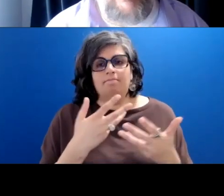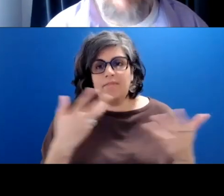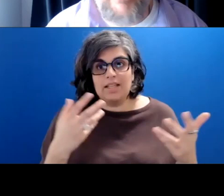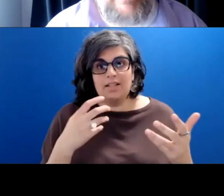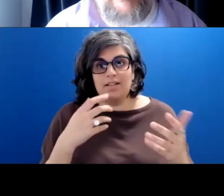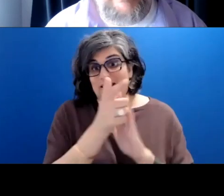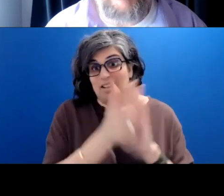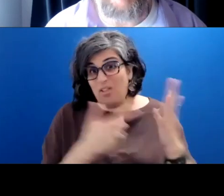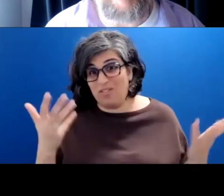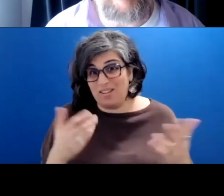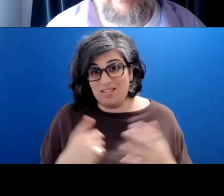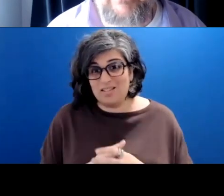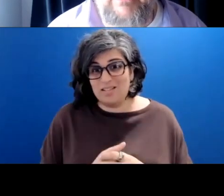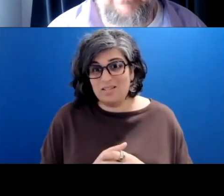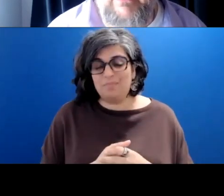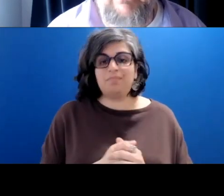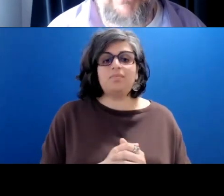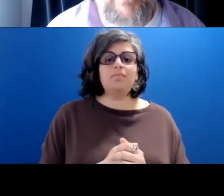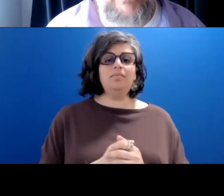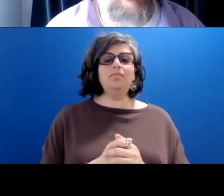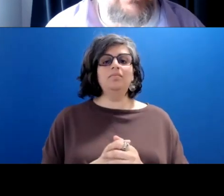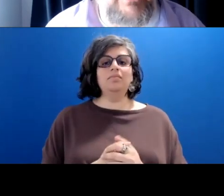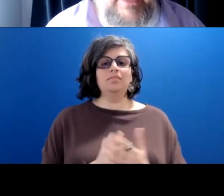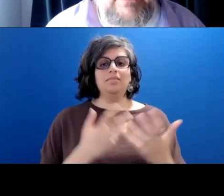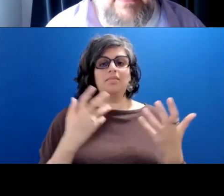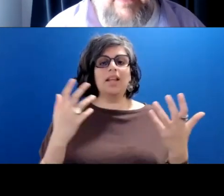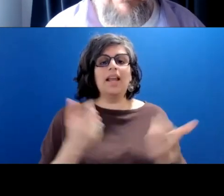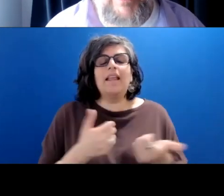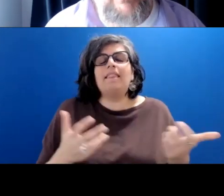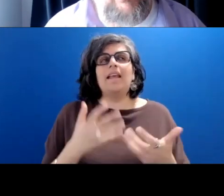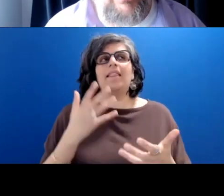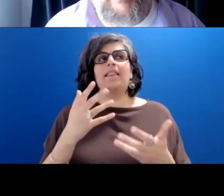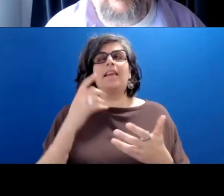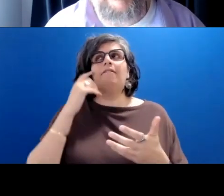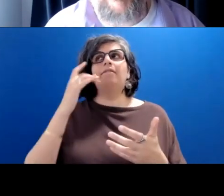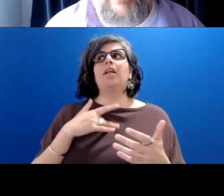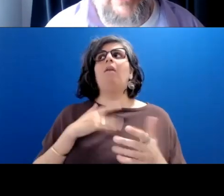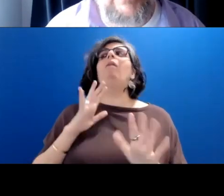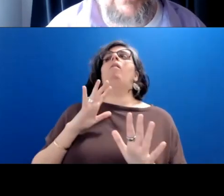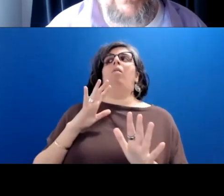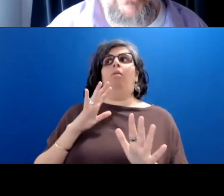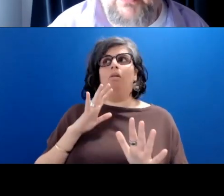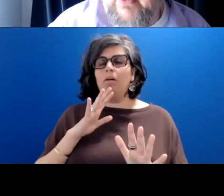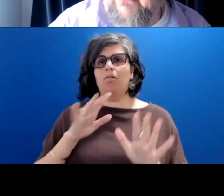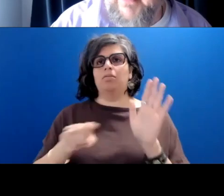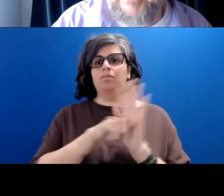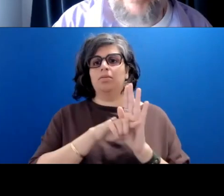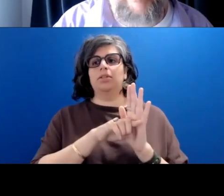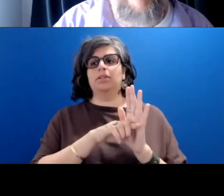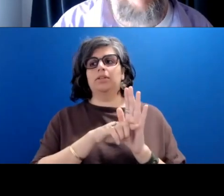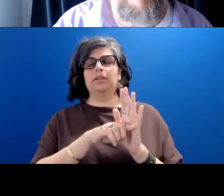or anything else that they think that a therapist might hold against them or not allow access to affirming care.